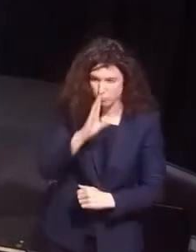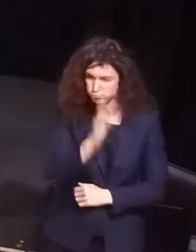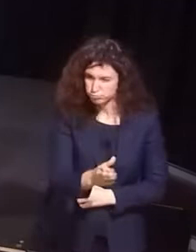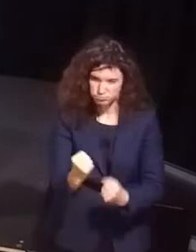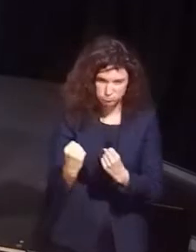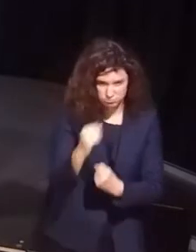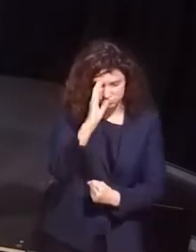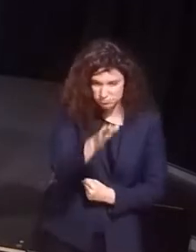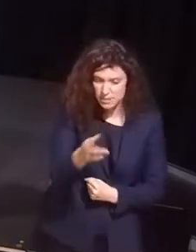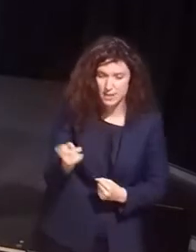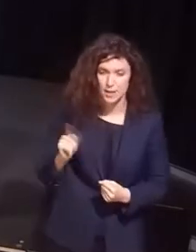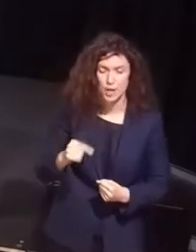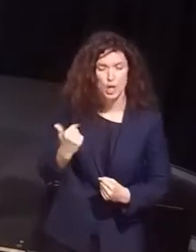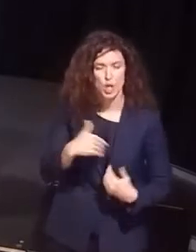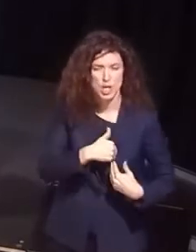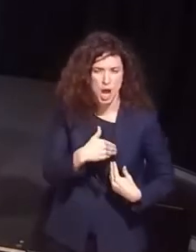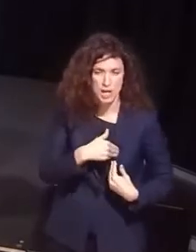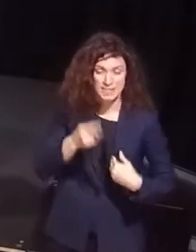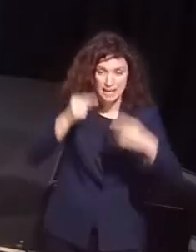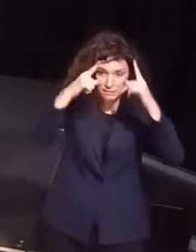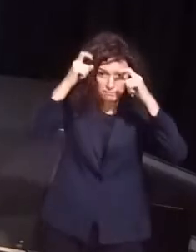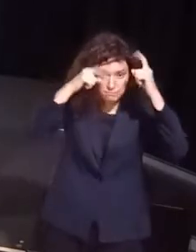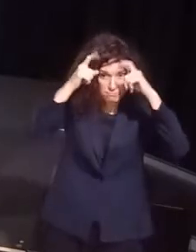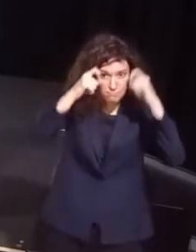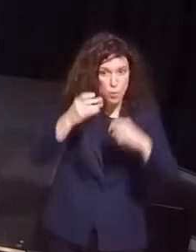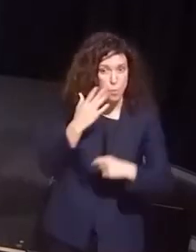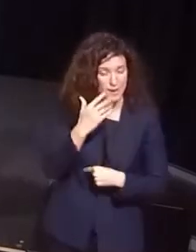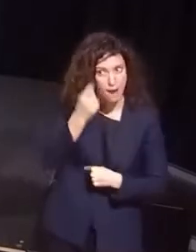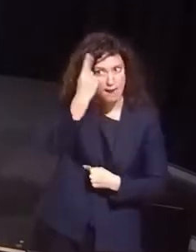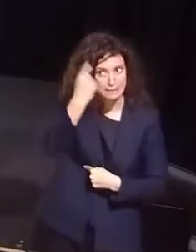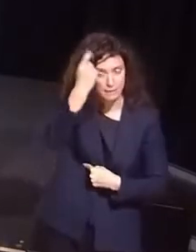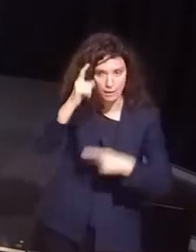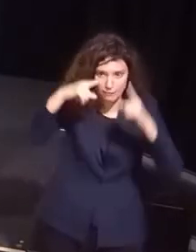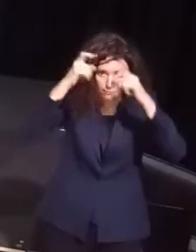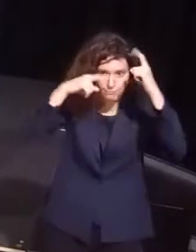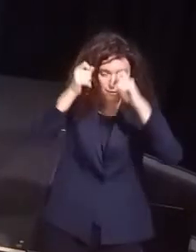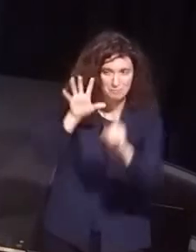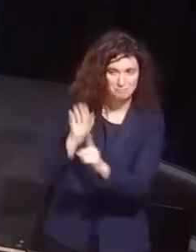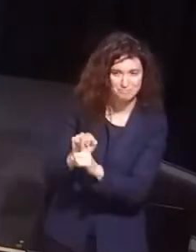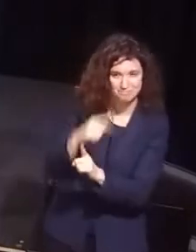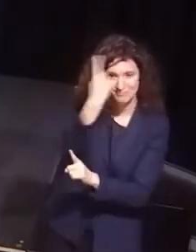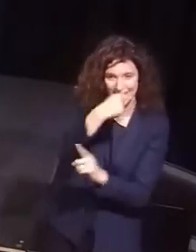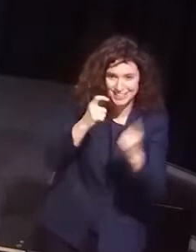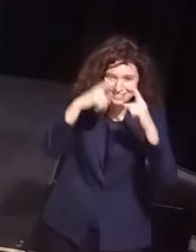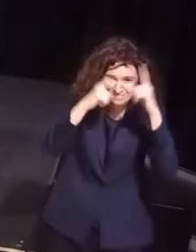and dancing eyebrows when an idea was flourishing. Needing extra help to take his ideas further,